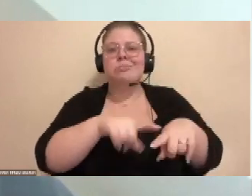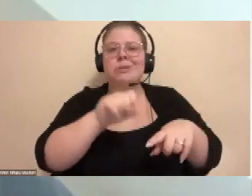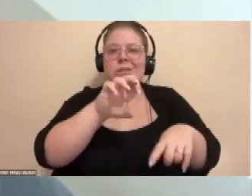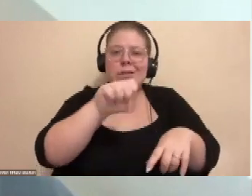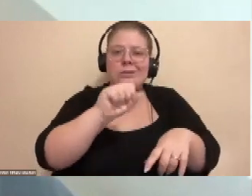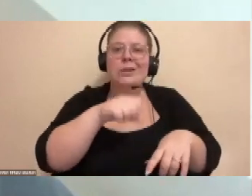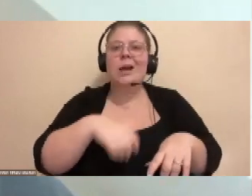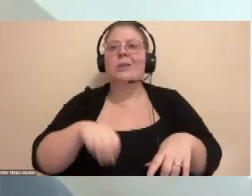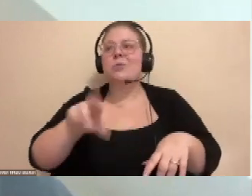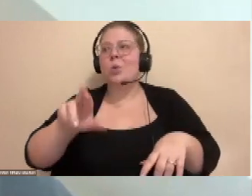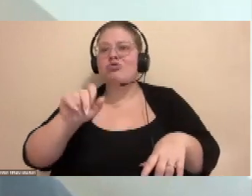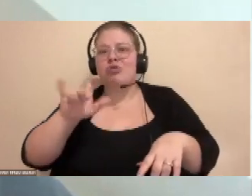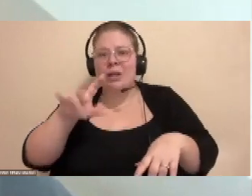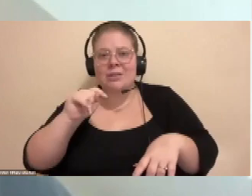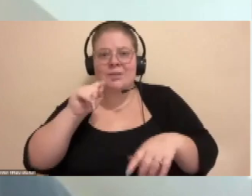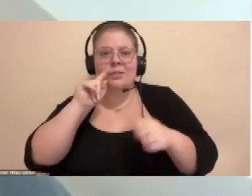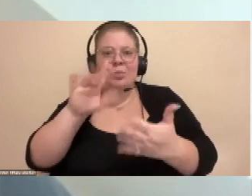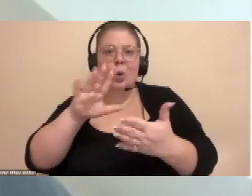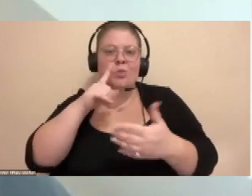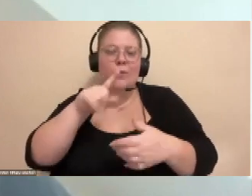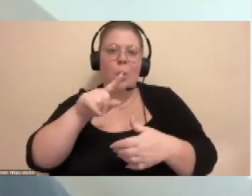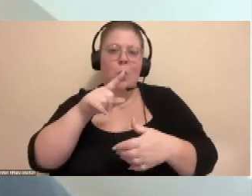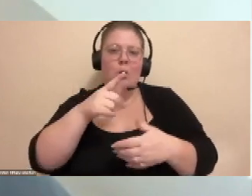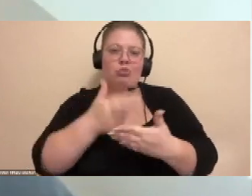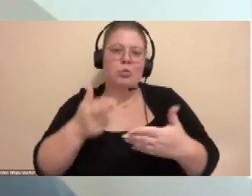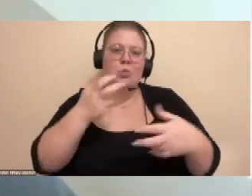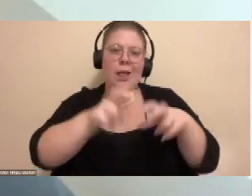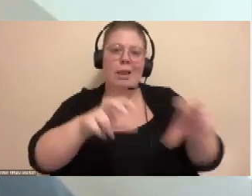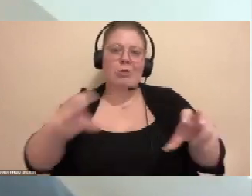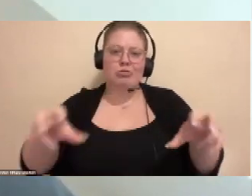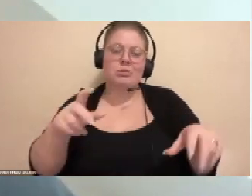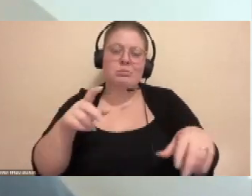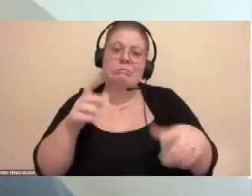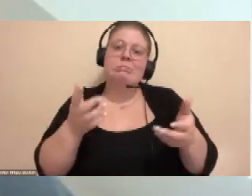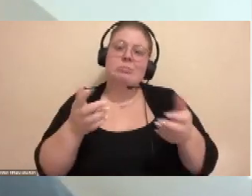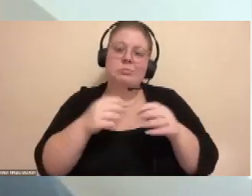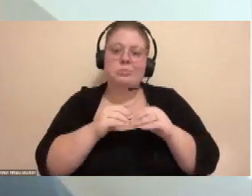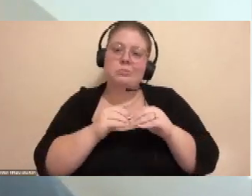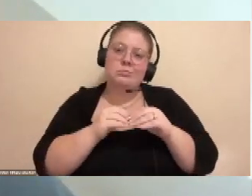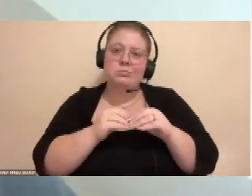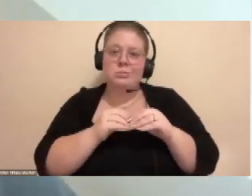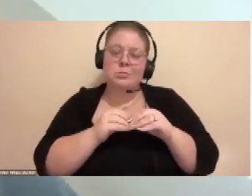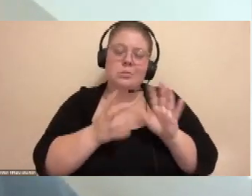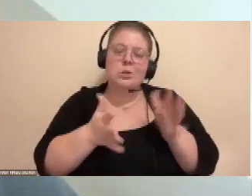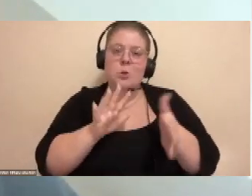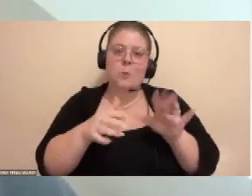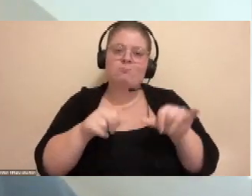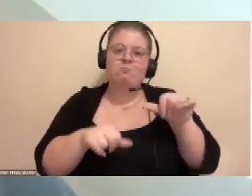of allocation of resources. I also have some sympathy for